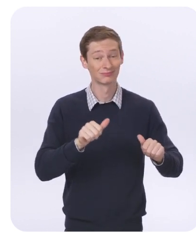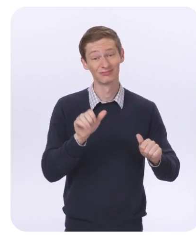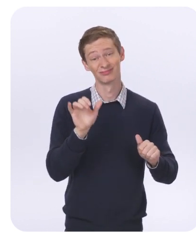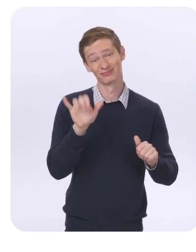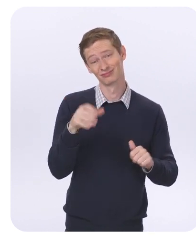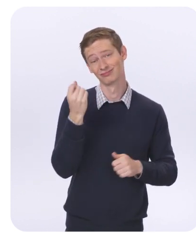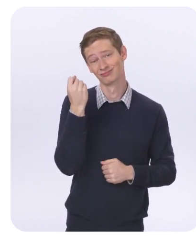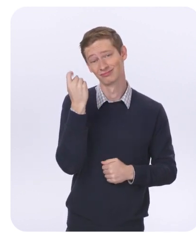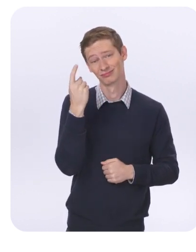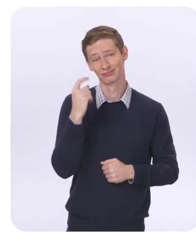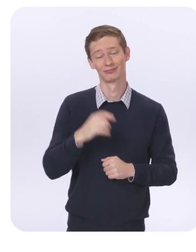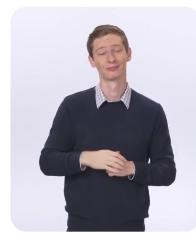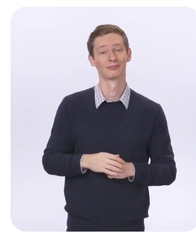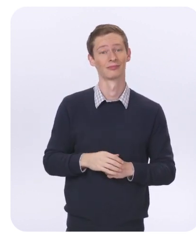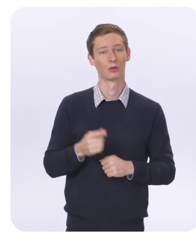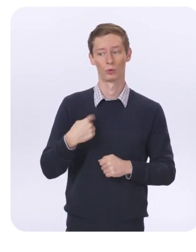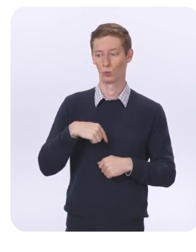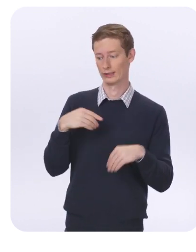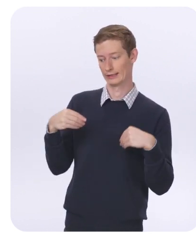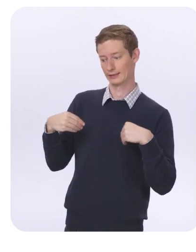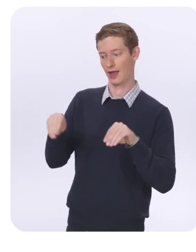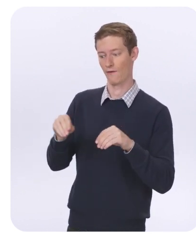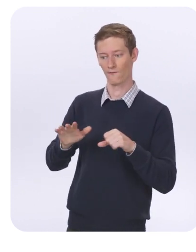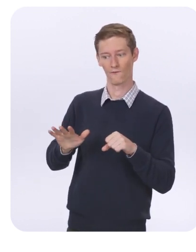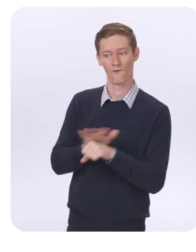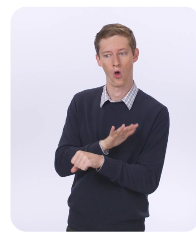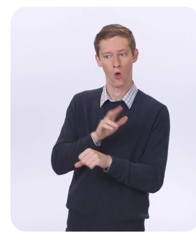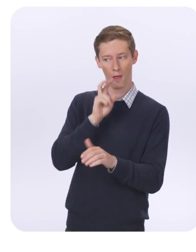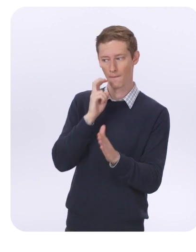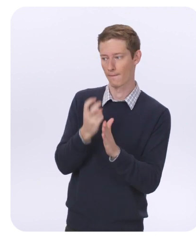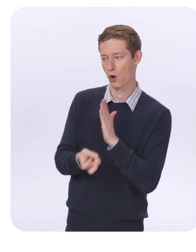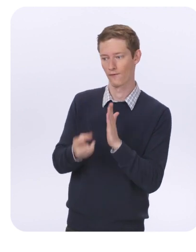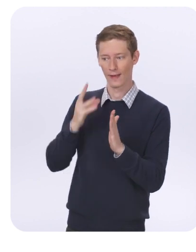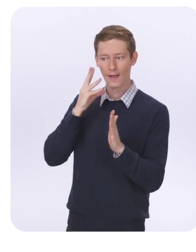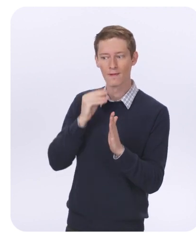along with a bit of wow factor can help you get that final push